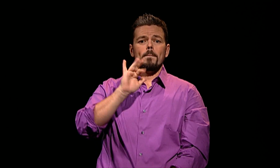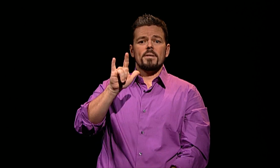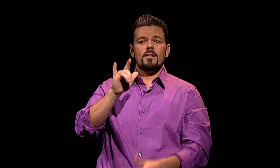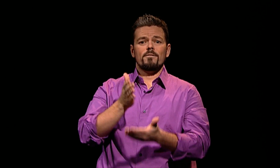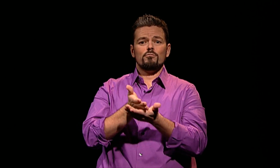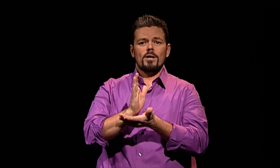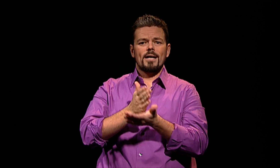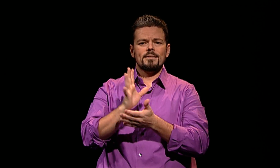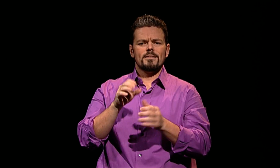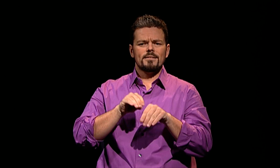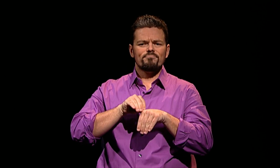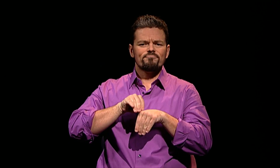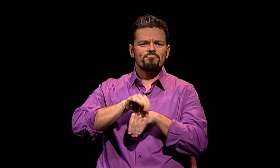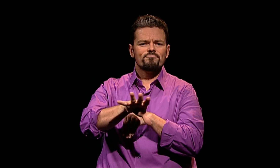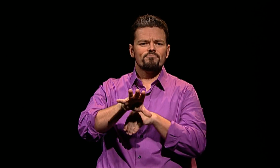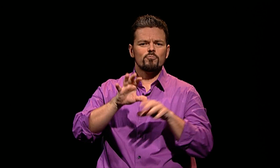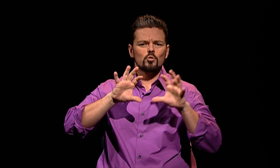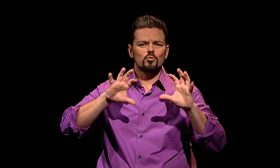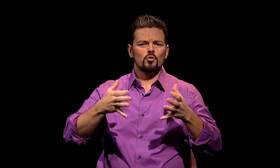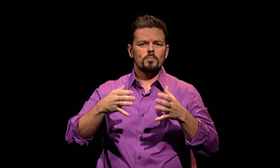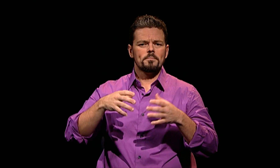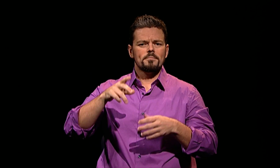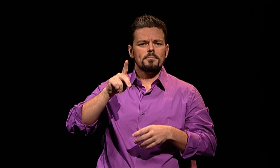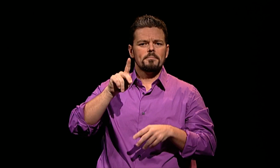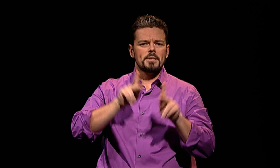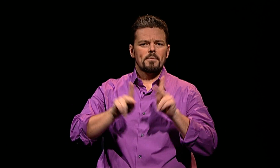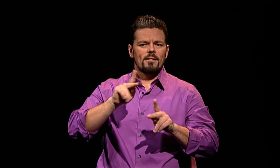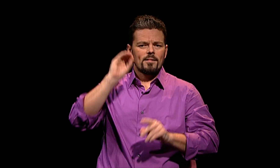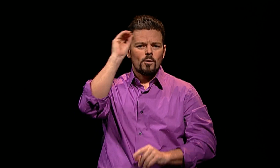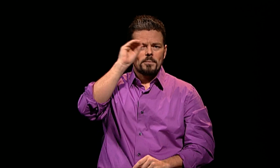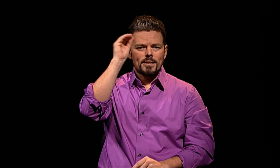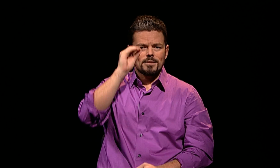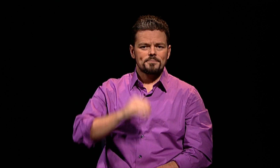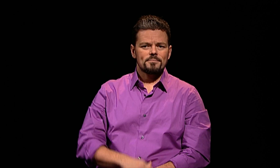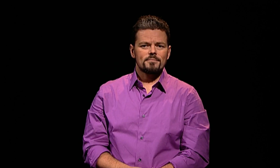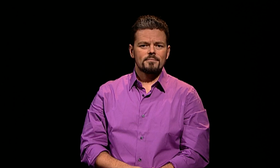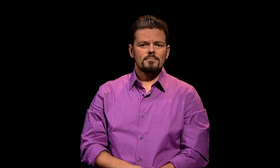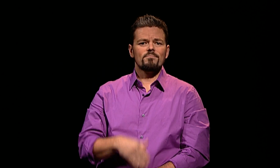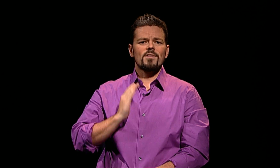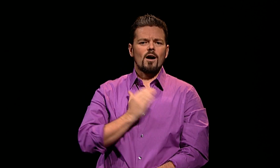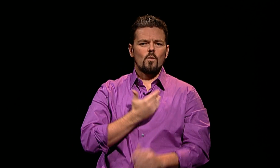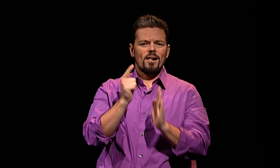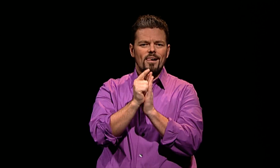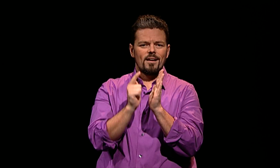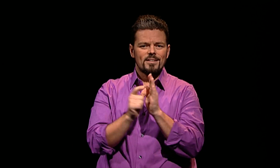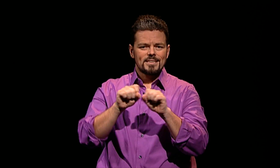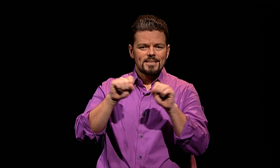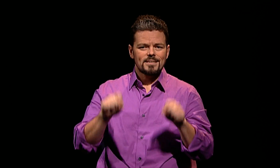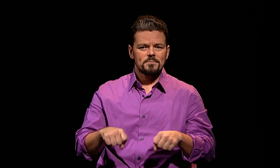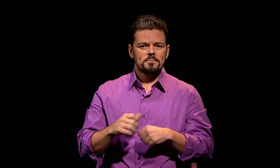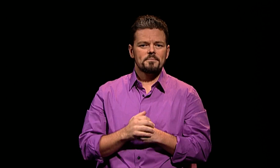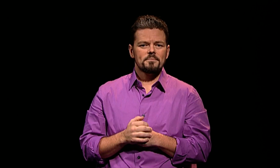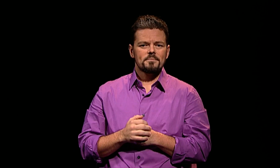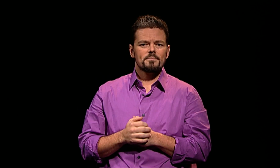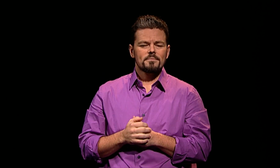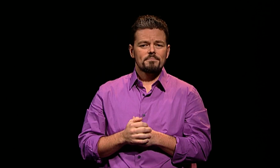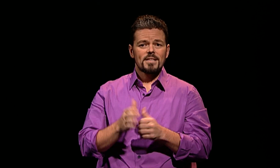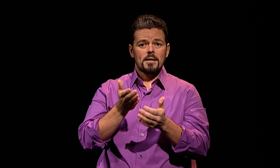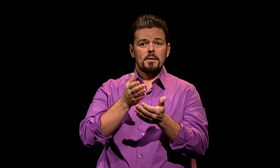OUR BILL OF RIGHTS INFLUENCES THE COURT OF PUBLIC OPINION AND OUR LEGAL SYSTEM.